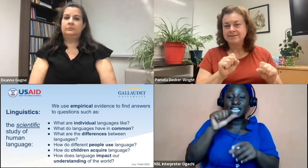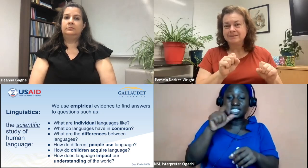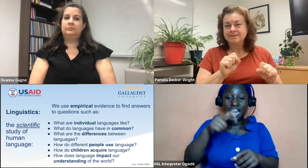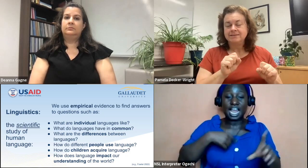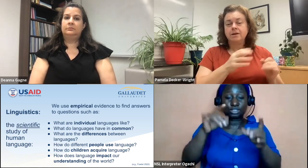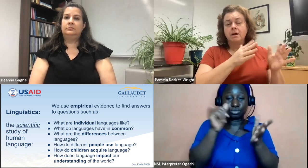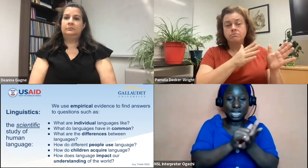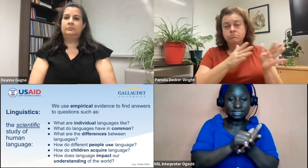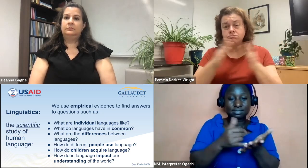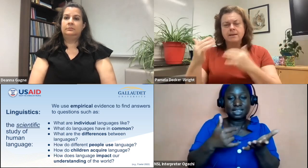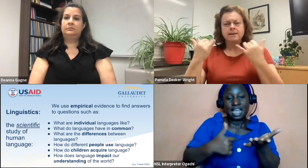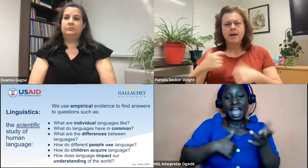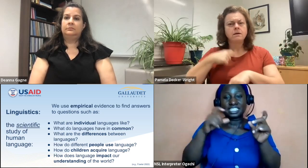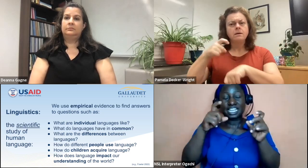was asl linguistics.